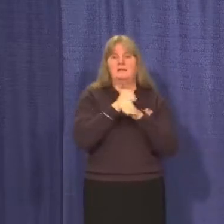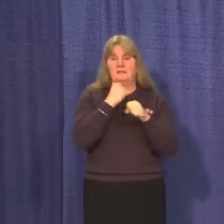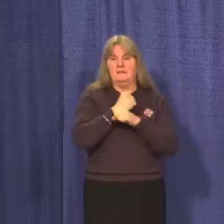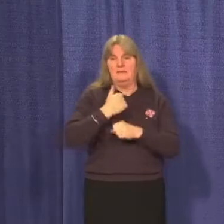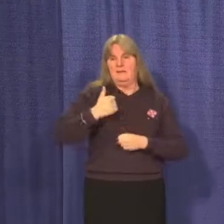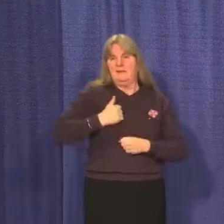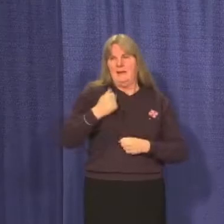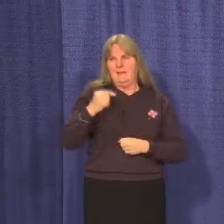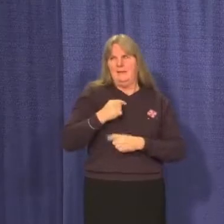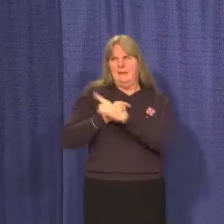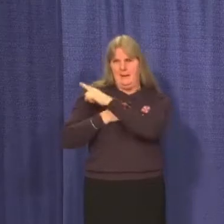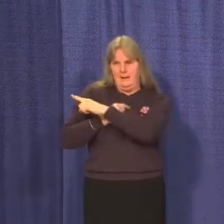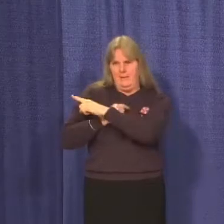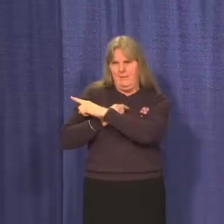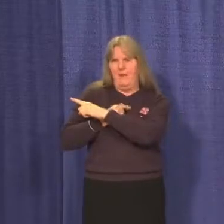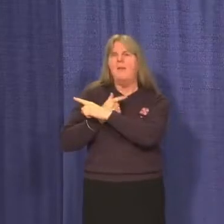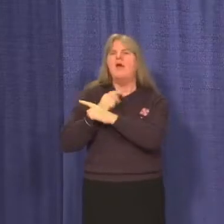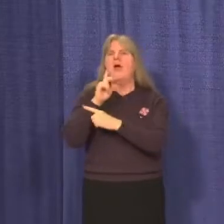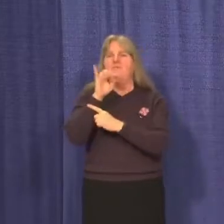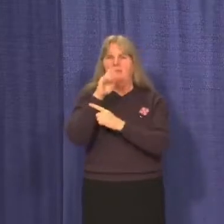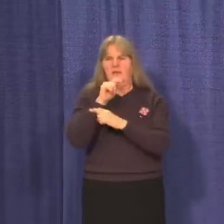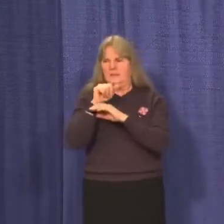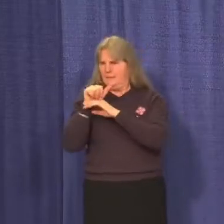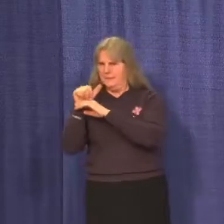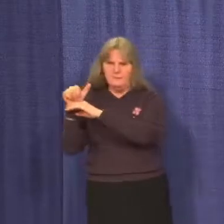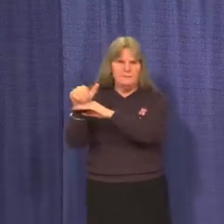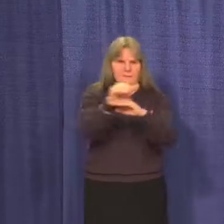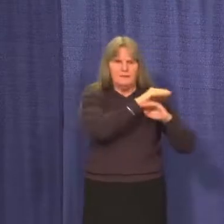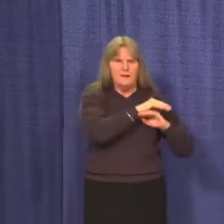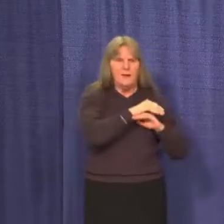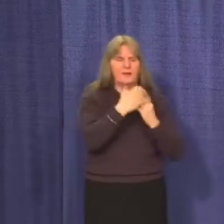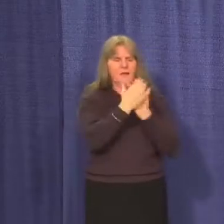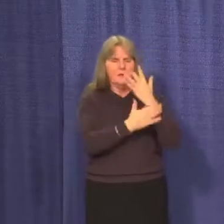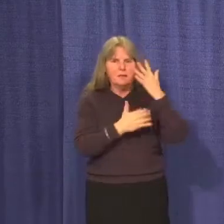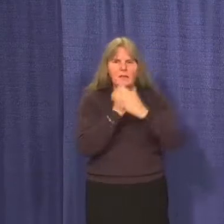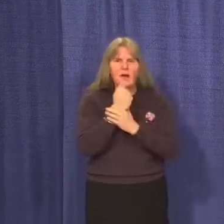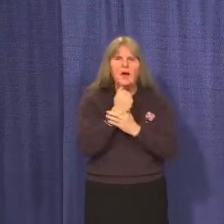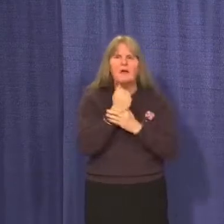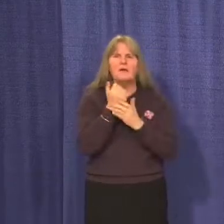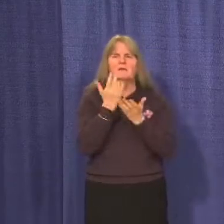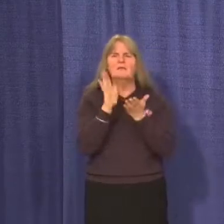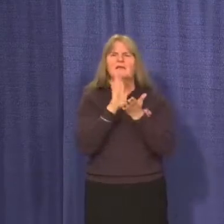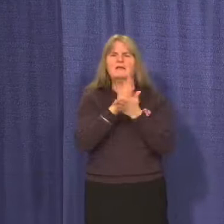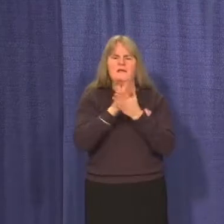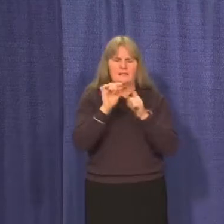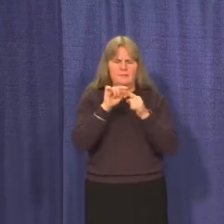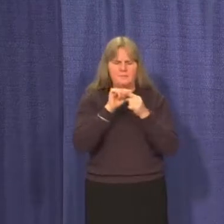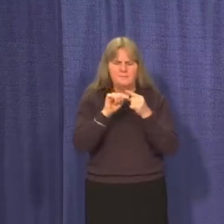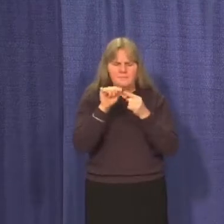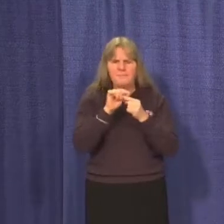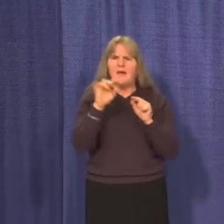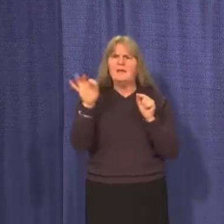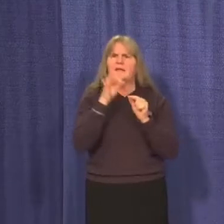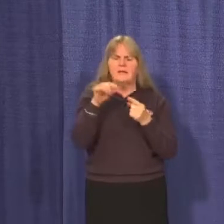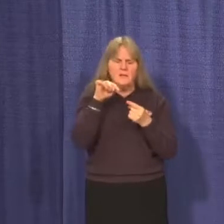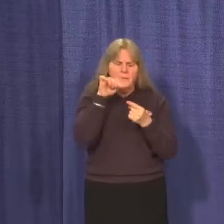launched by statistics Canada. StatsCan began sending out kits including gloves and alcohol swabs and a needle to poke your